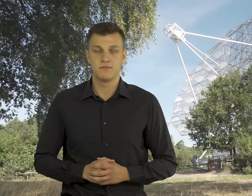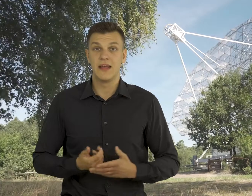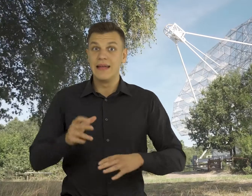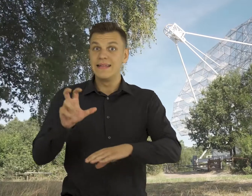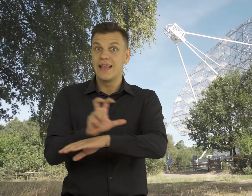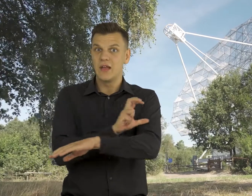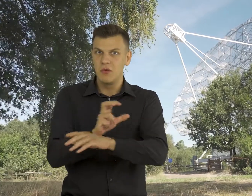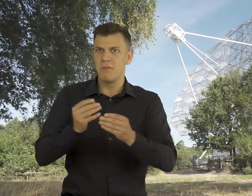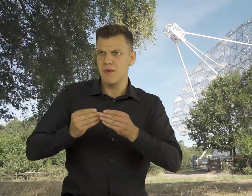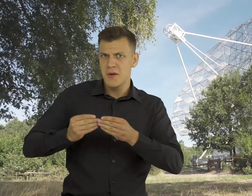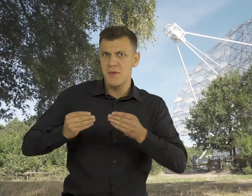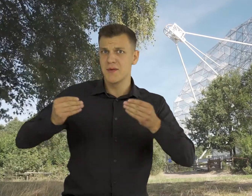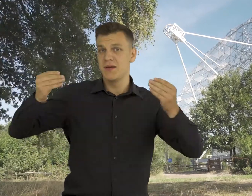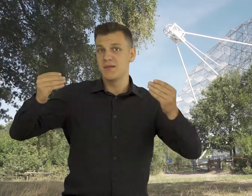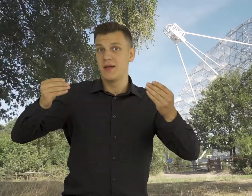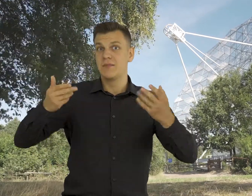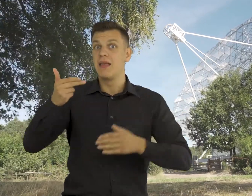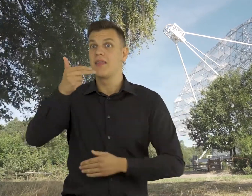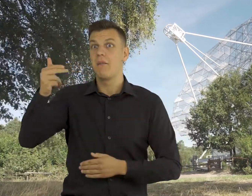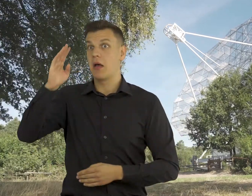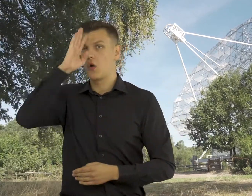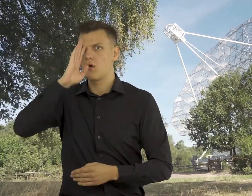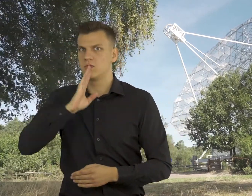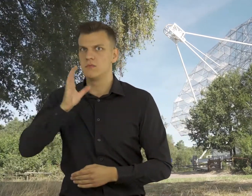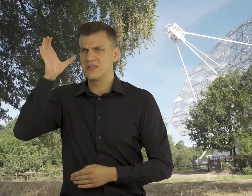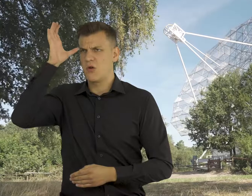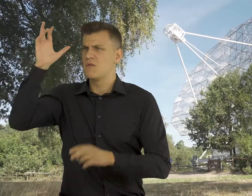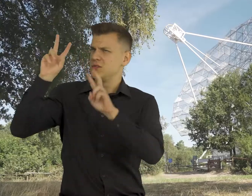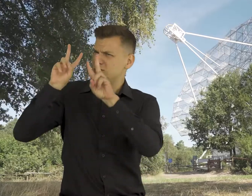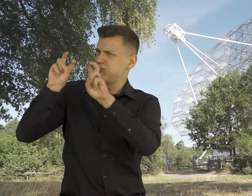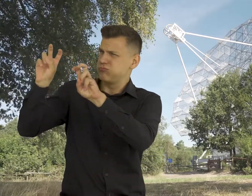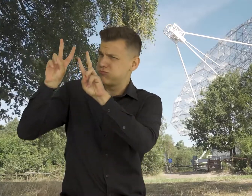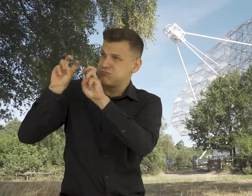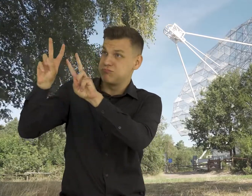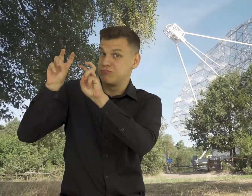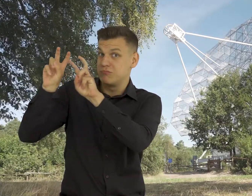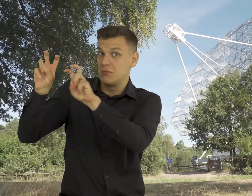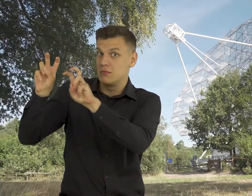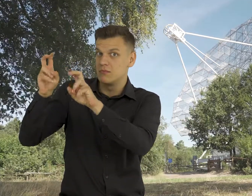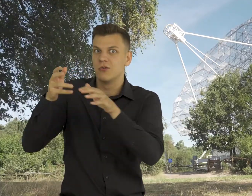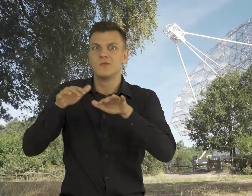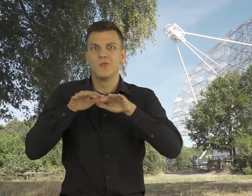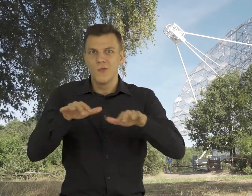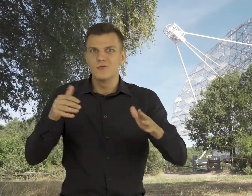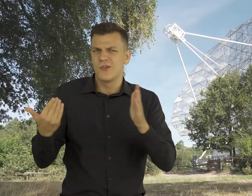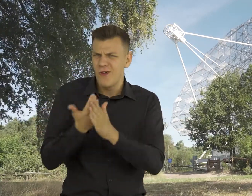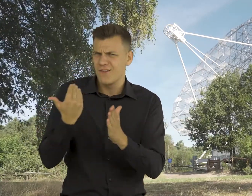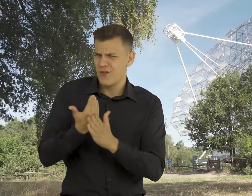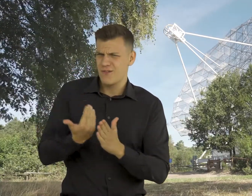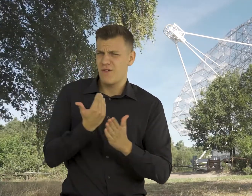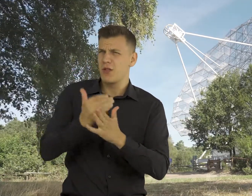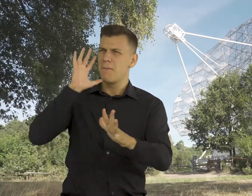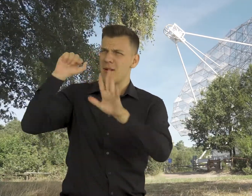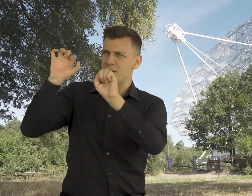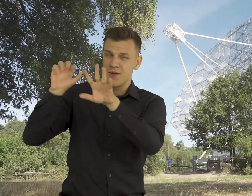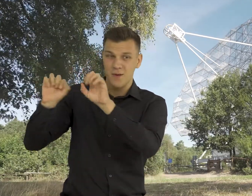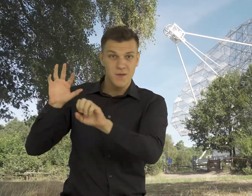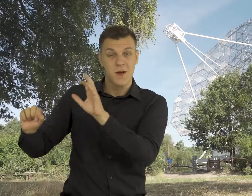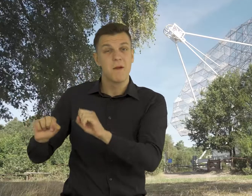Thanks to the development of technology, we know more and more about the universe.